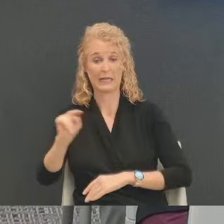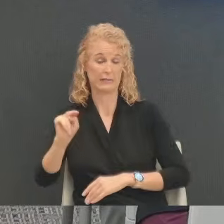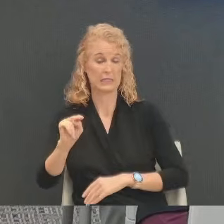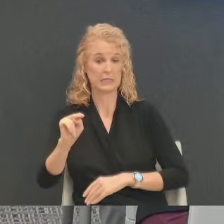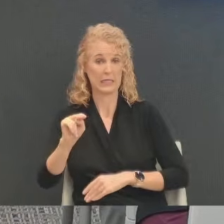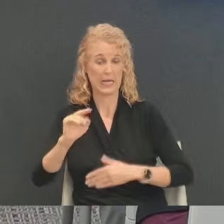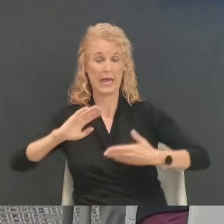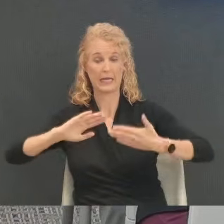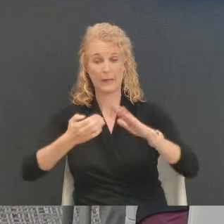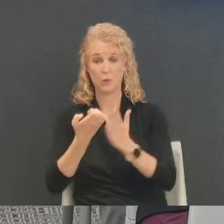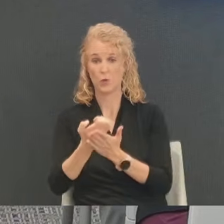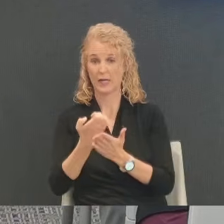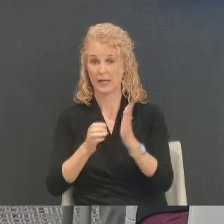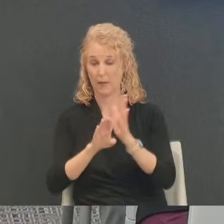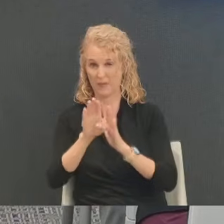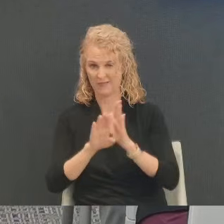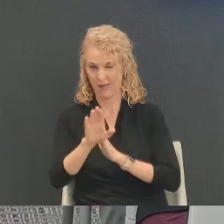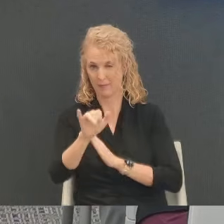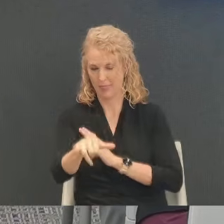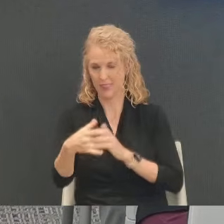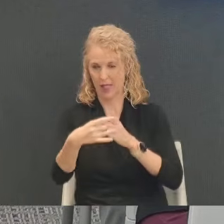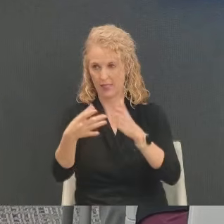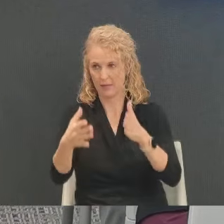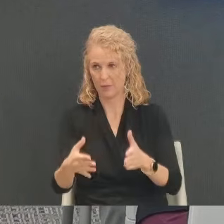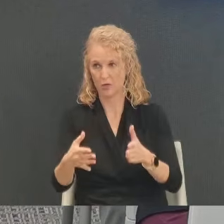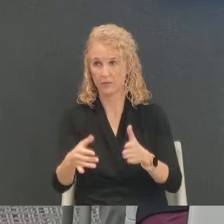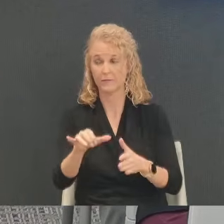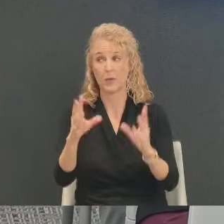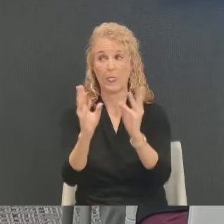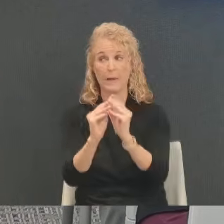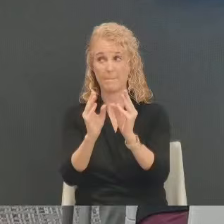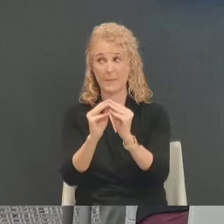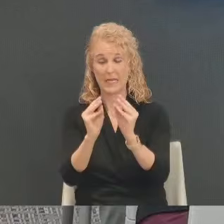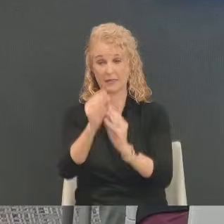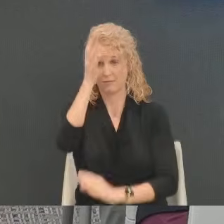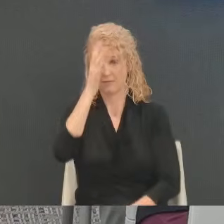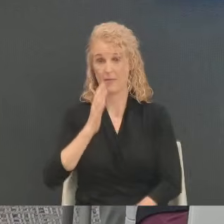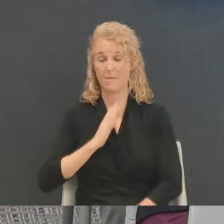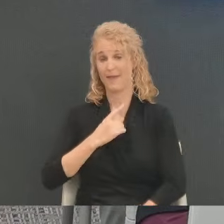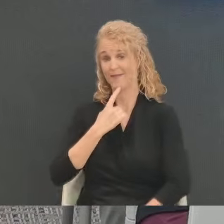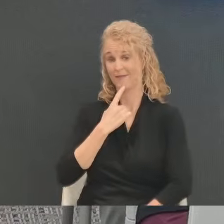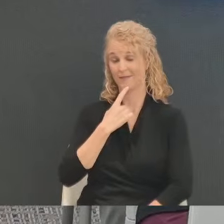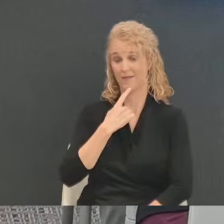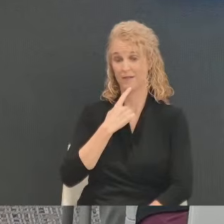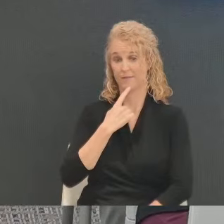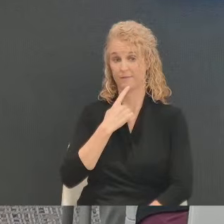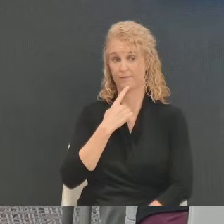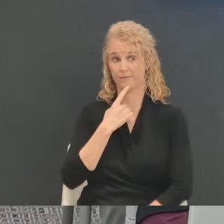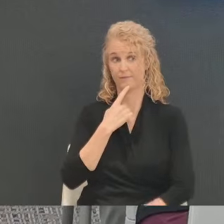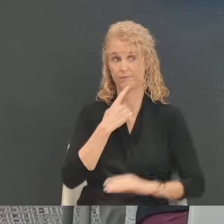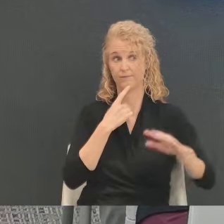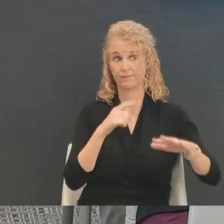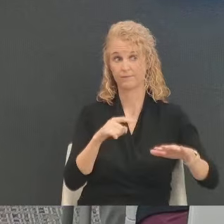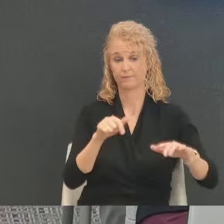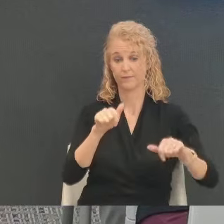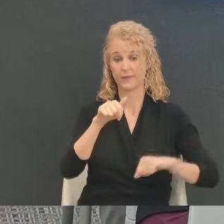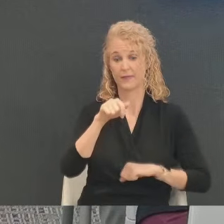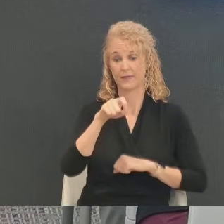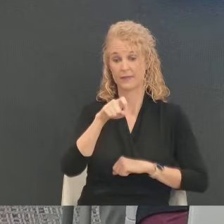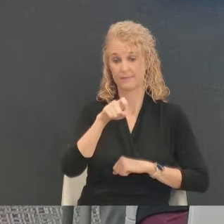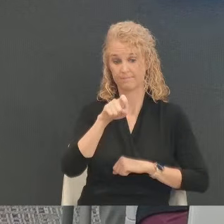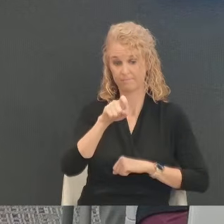and Economic Development. During that meeting, Mr. Crawford shared that the owner of this property